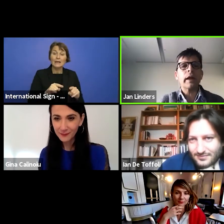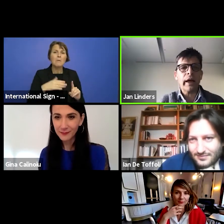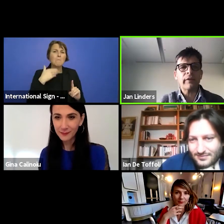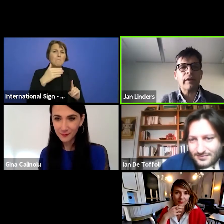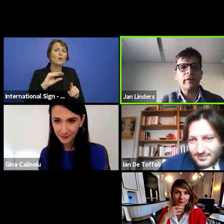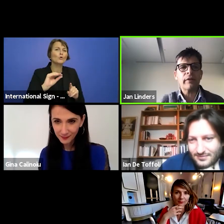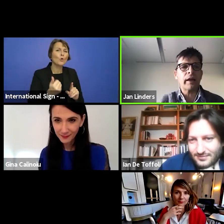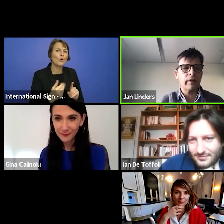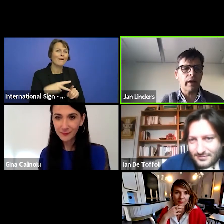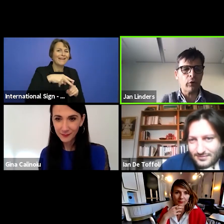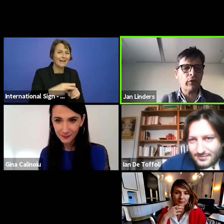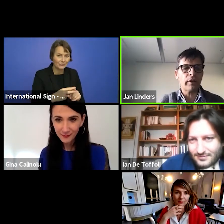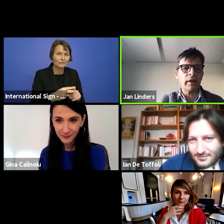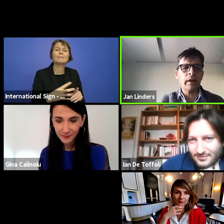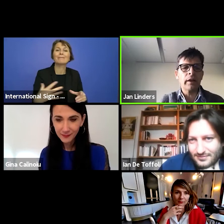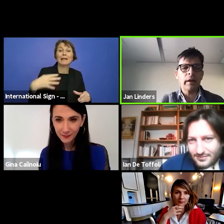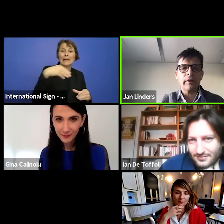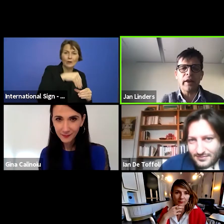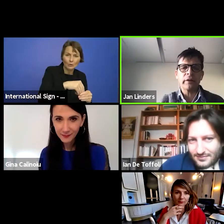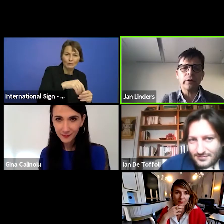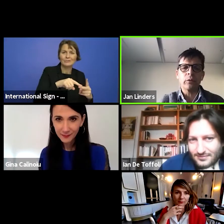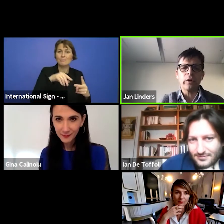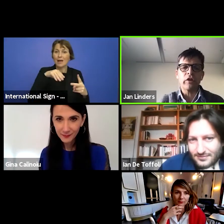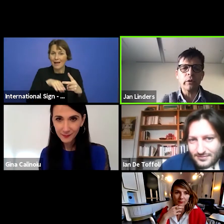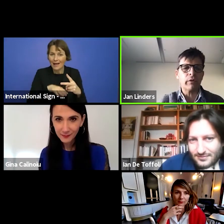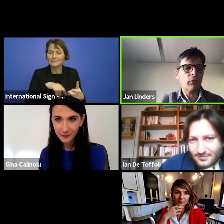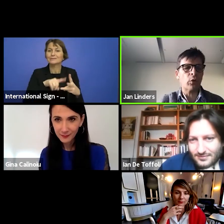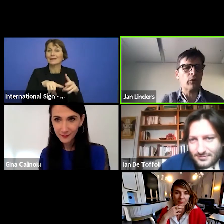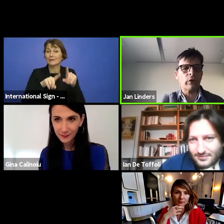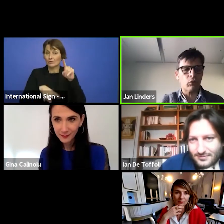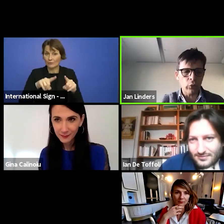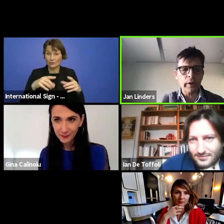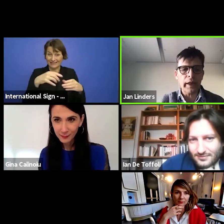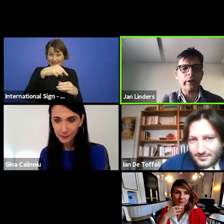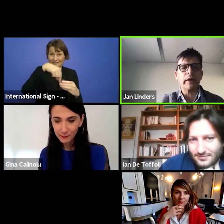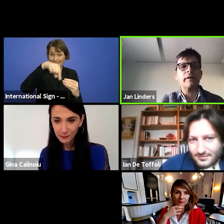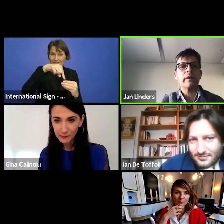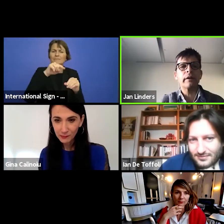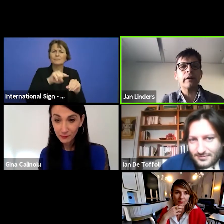access and diversity in the sector which includes a focus on rural areas, the